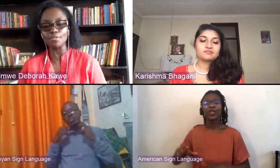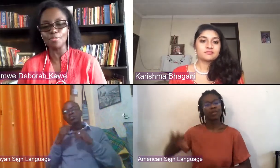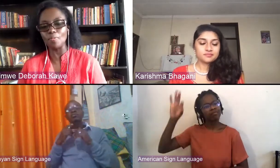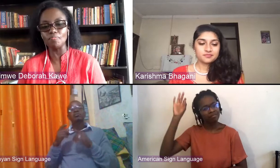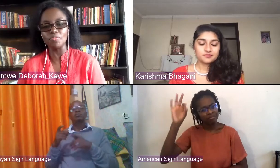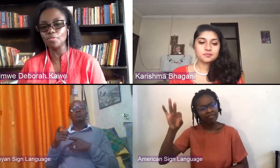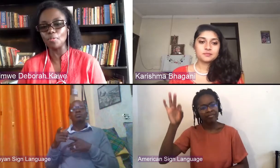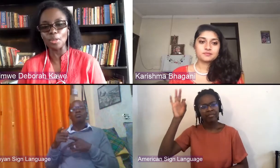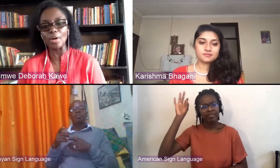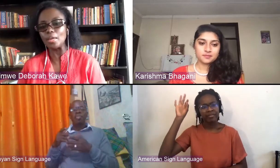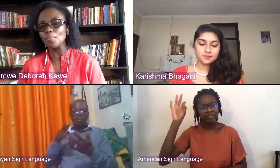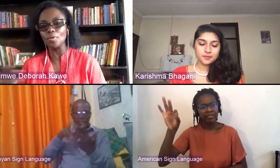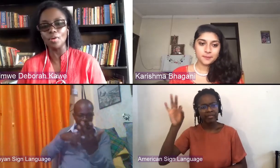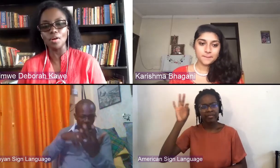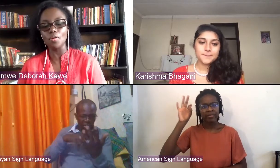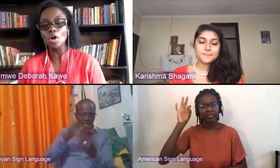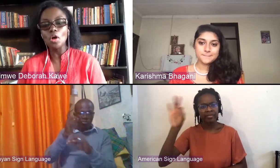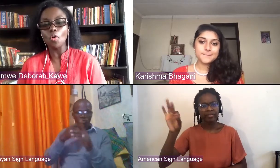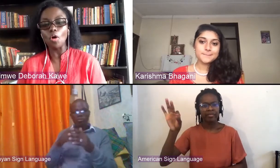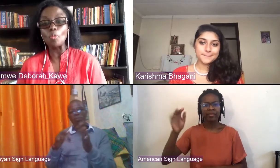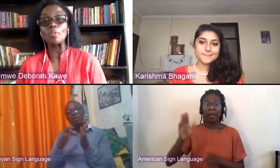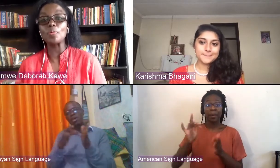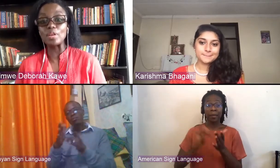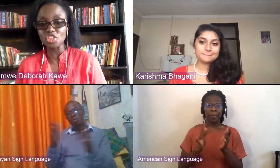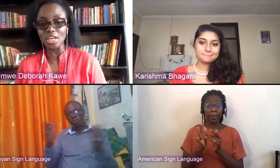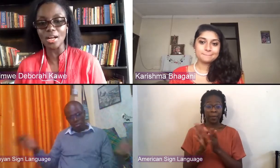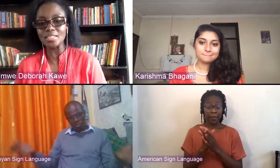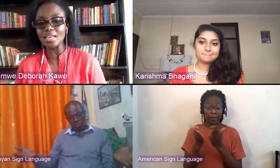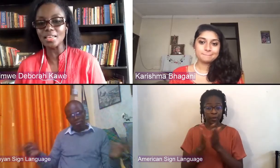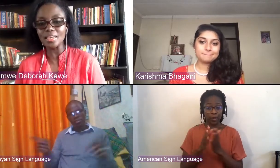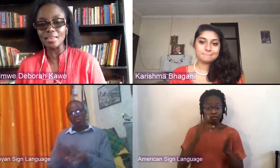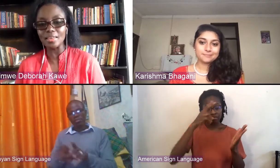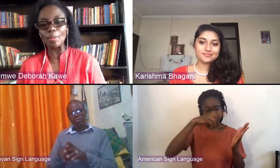from the Bible or the preacher taking the pulpit